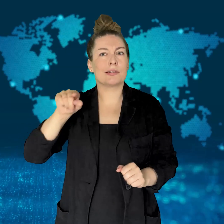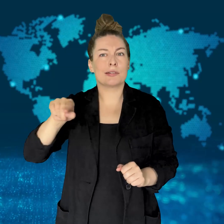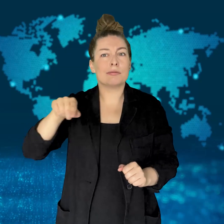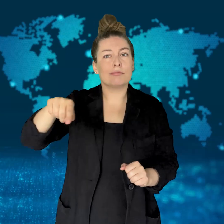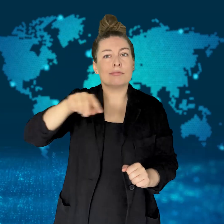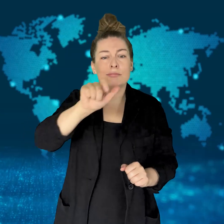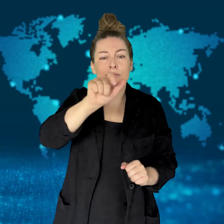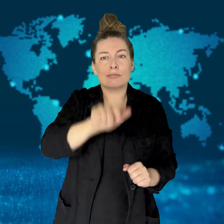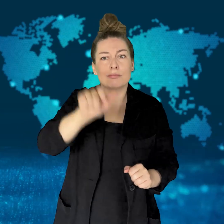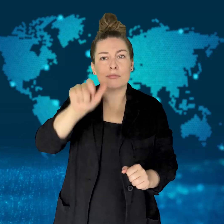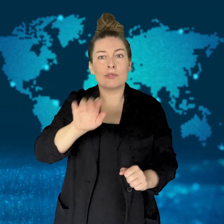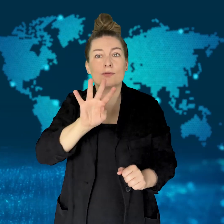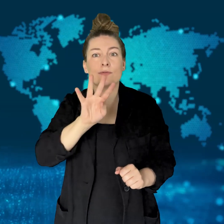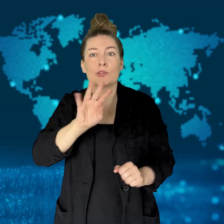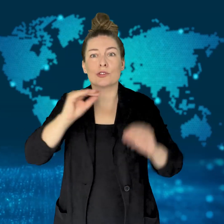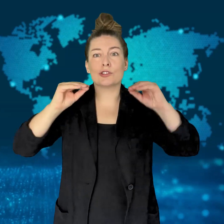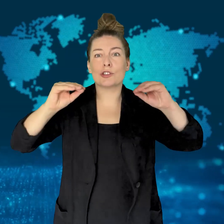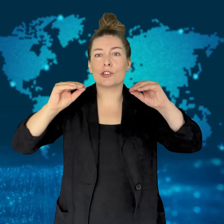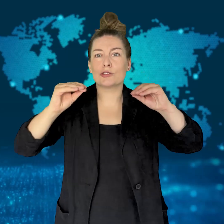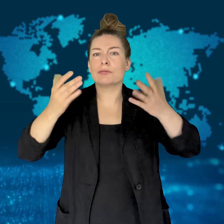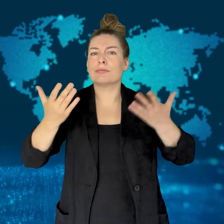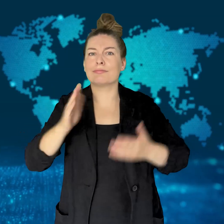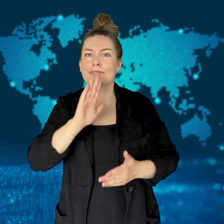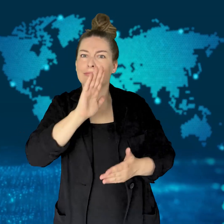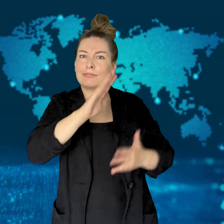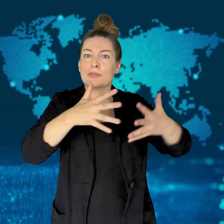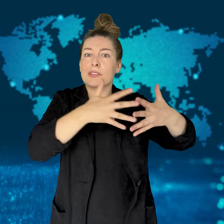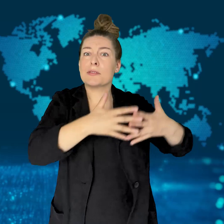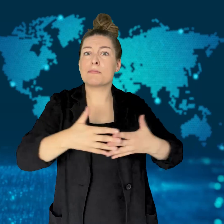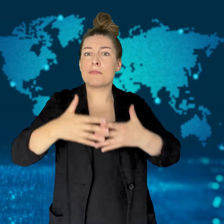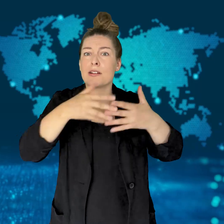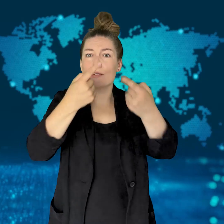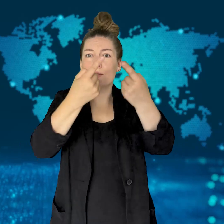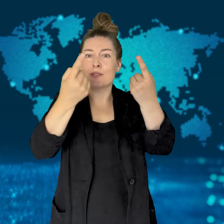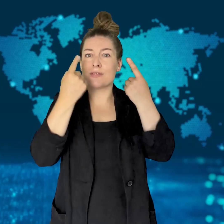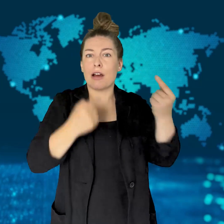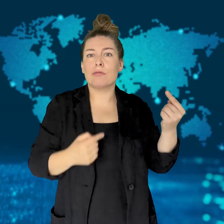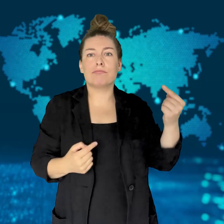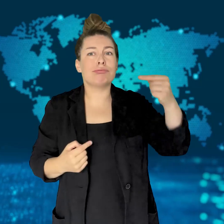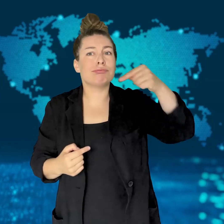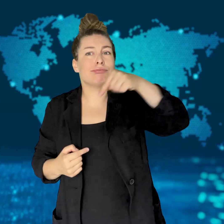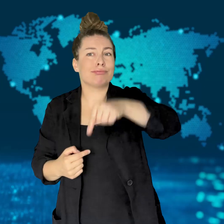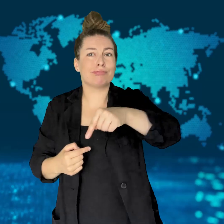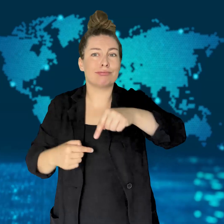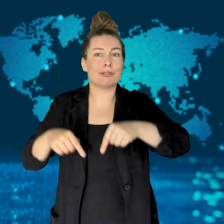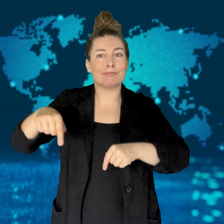four US college instructors in China.